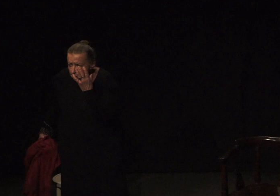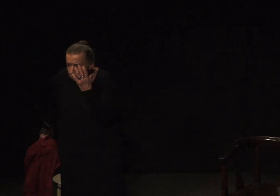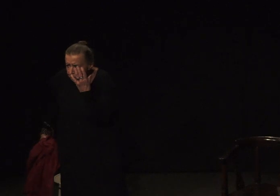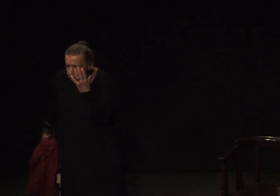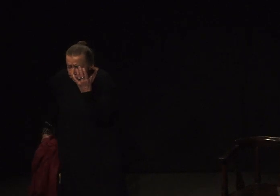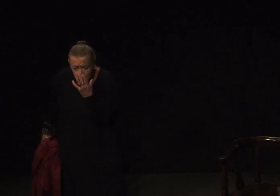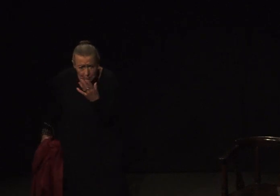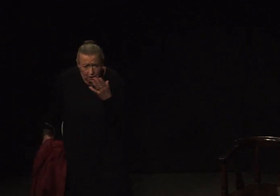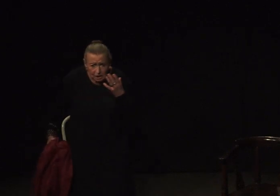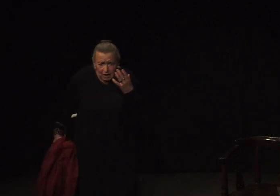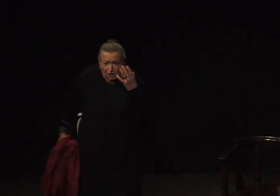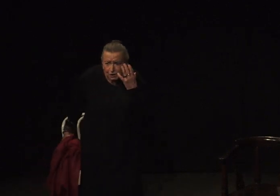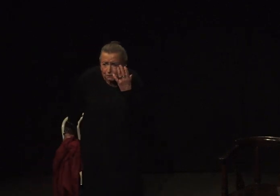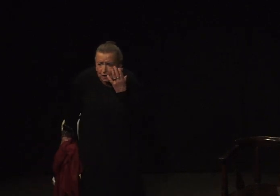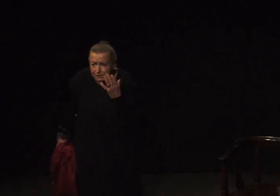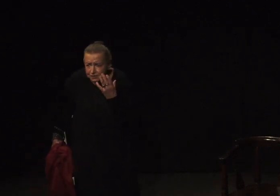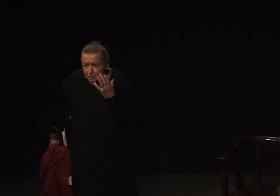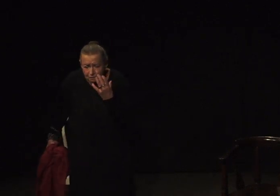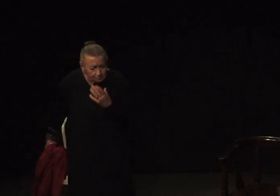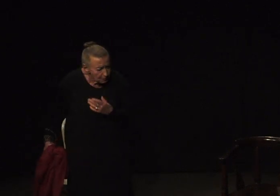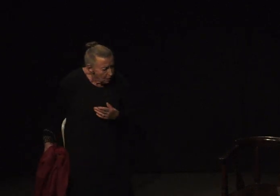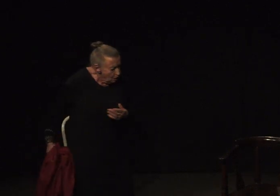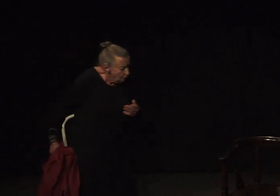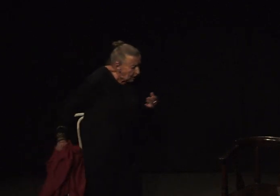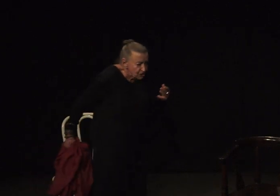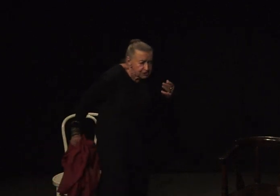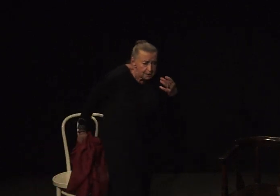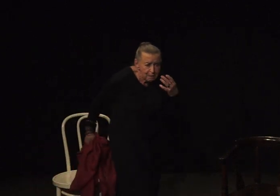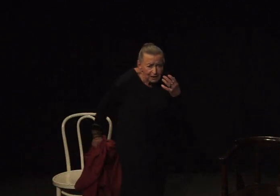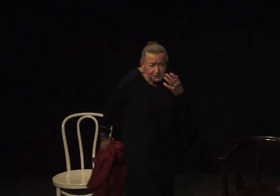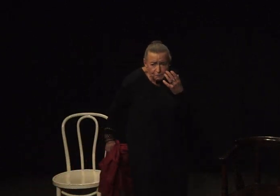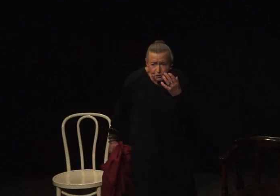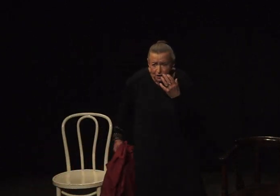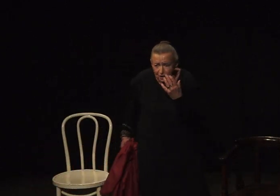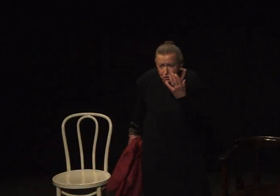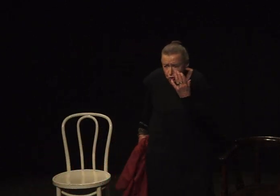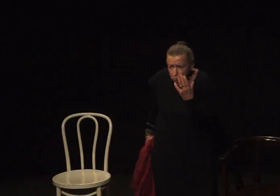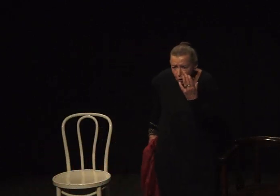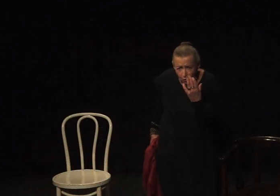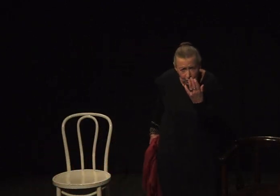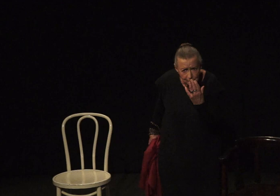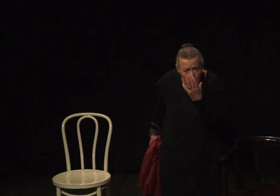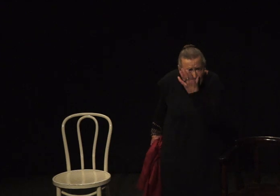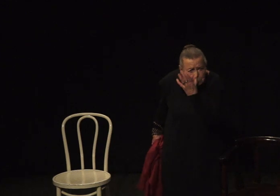the piled-up planks. With axes now, in each they chopped